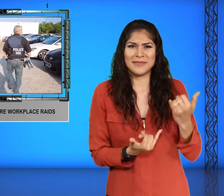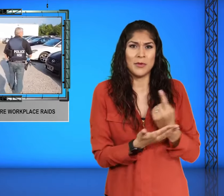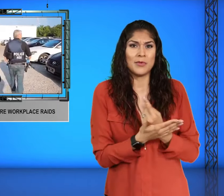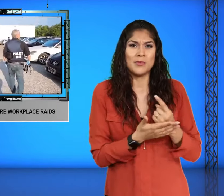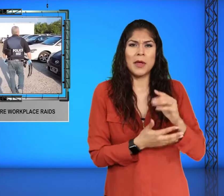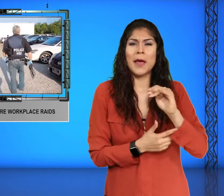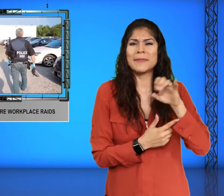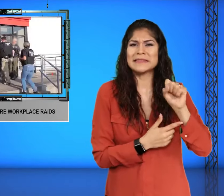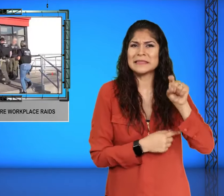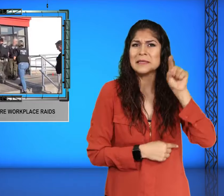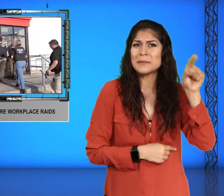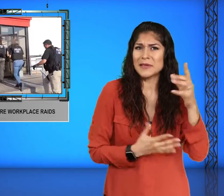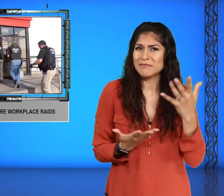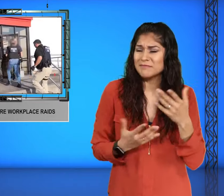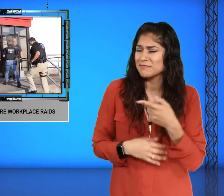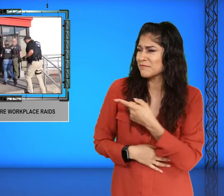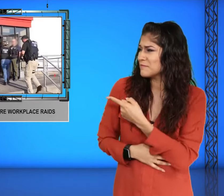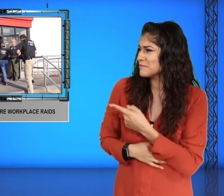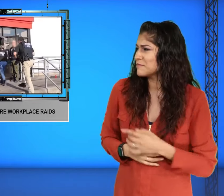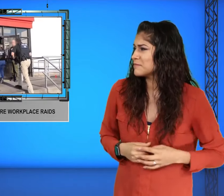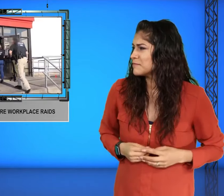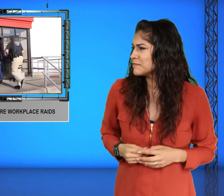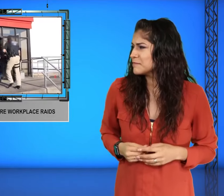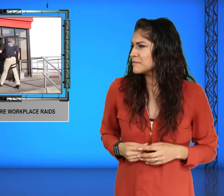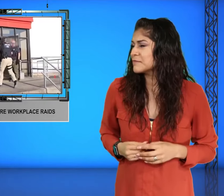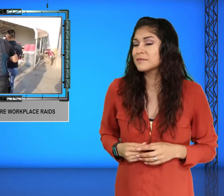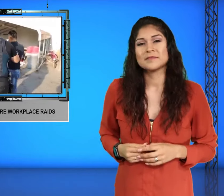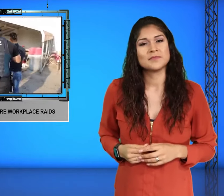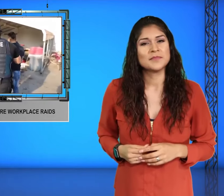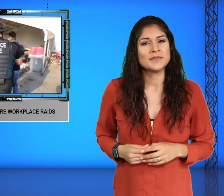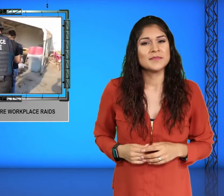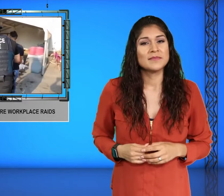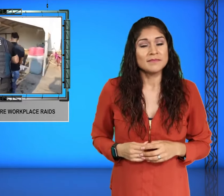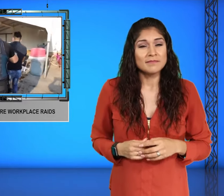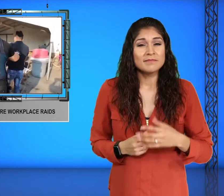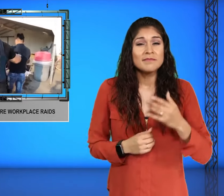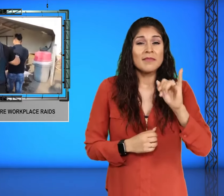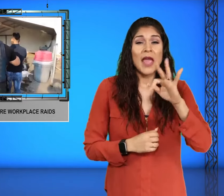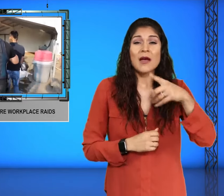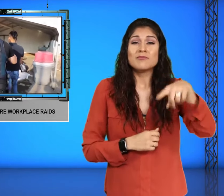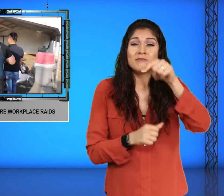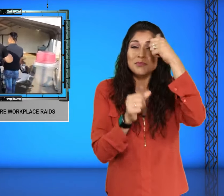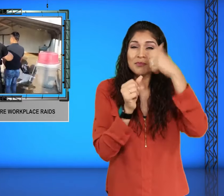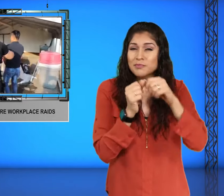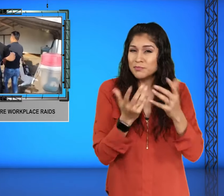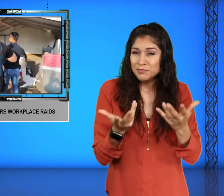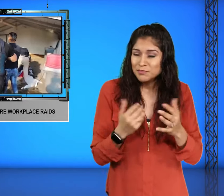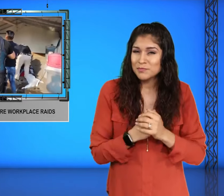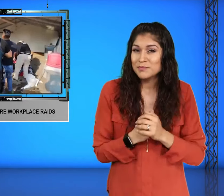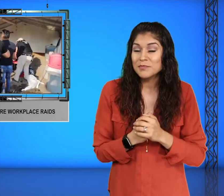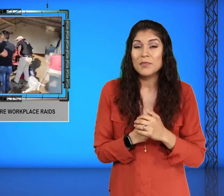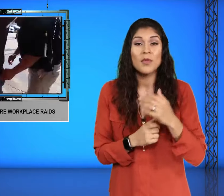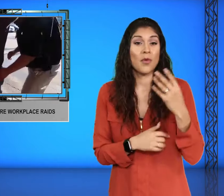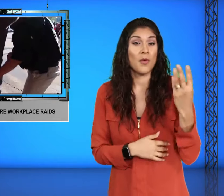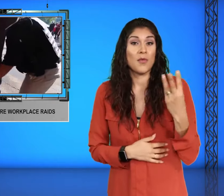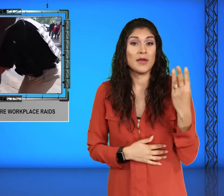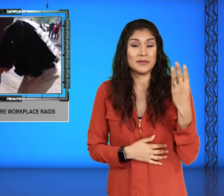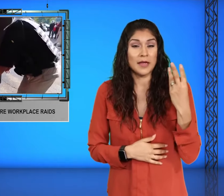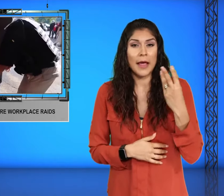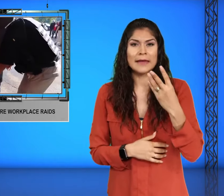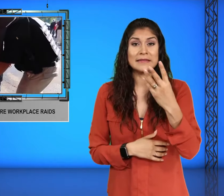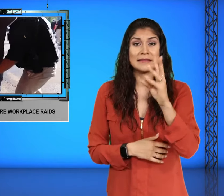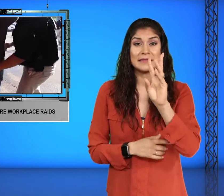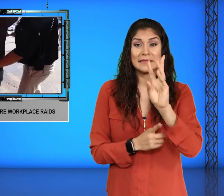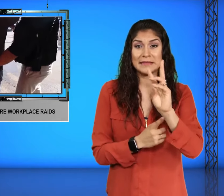They say after he escaped, he sexually assaulted and killed a corrections administrator.